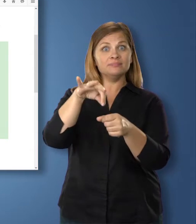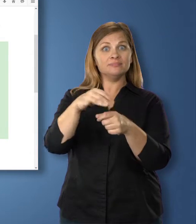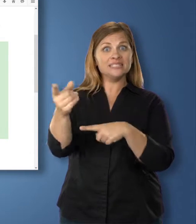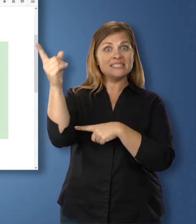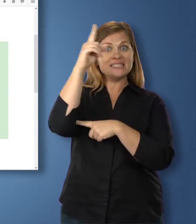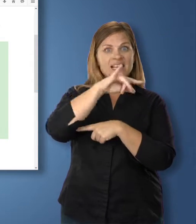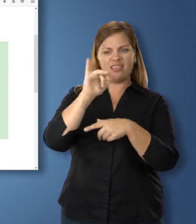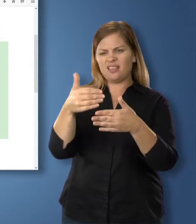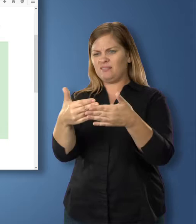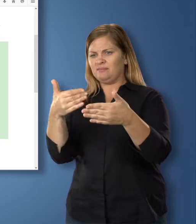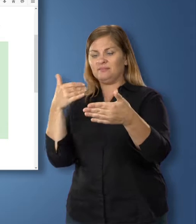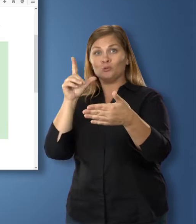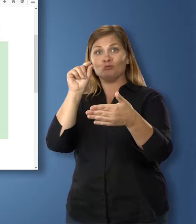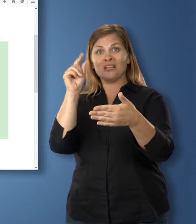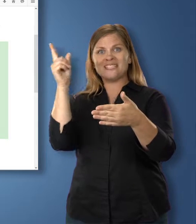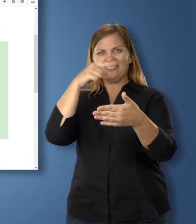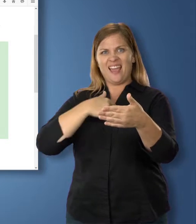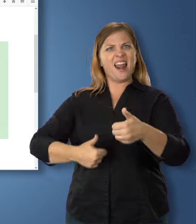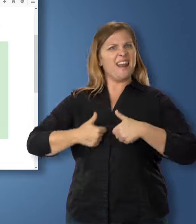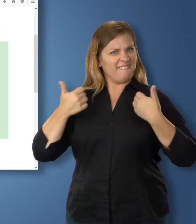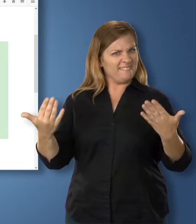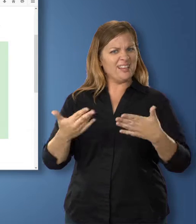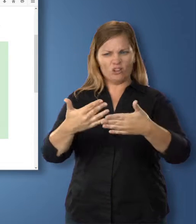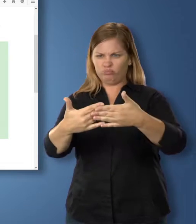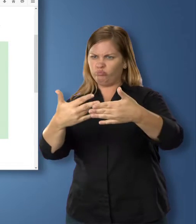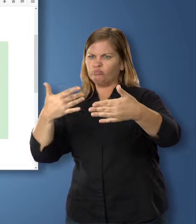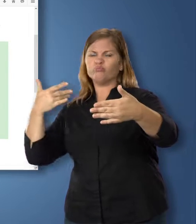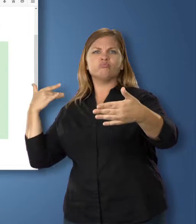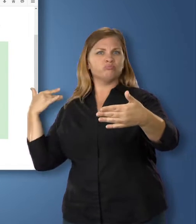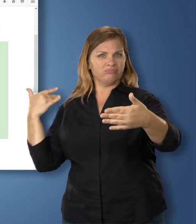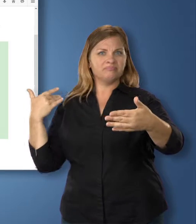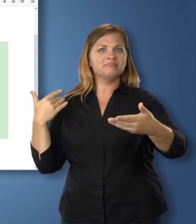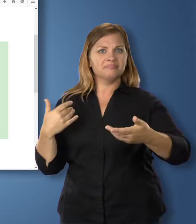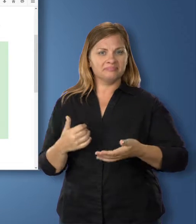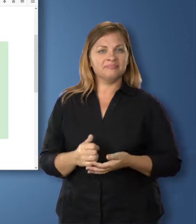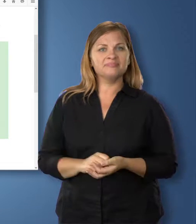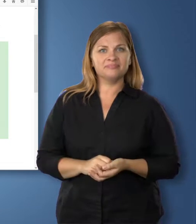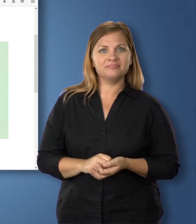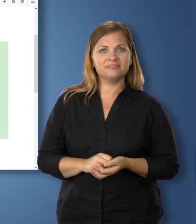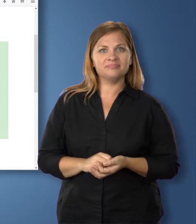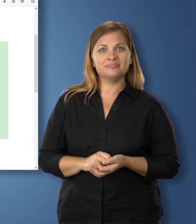will have resided in Minnesota for 20 days immediately preceding Election Day;